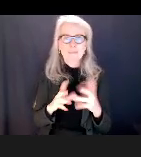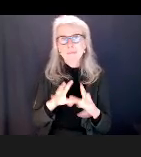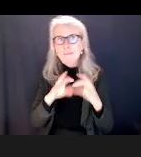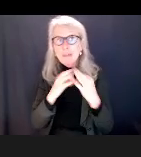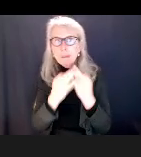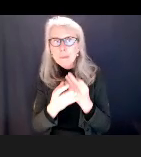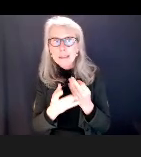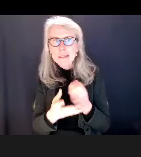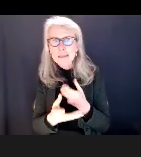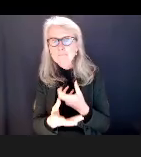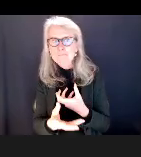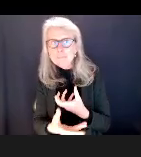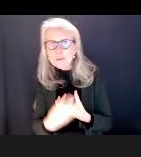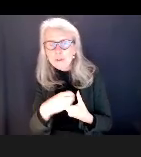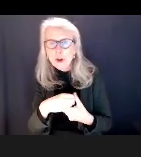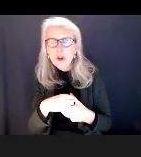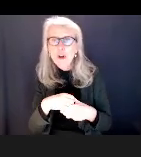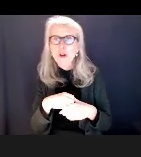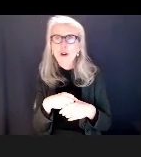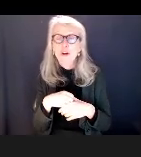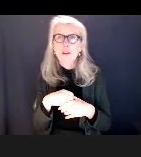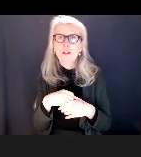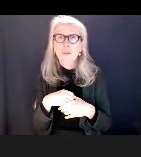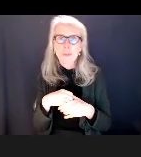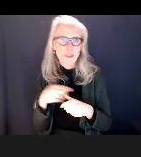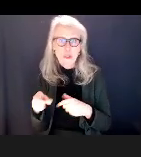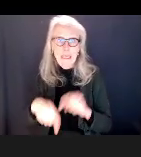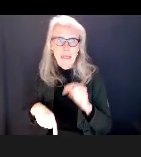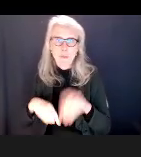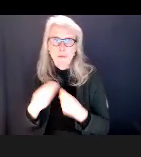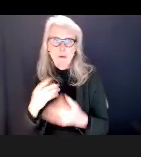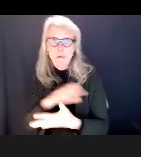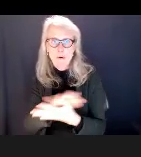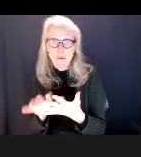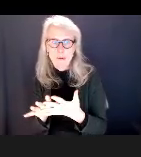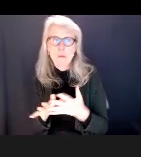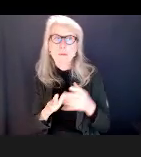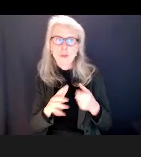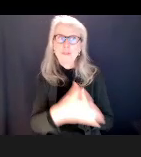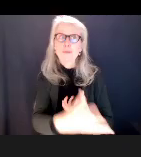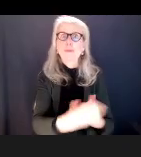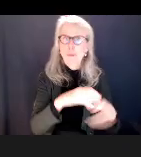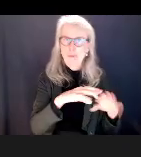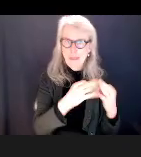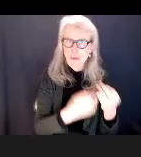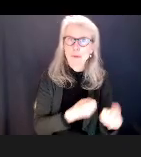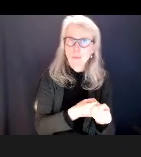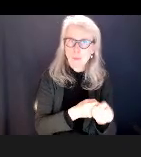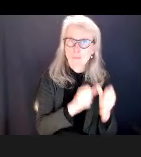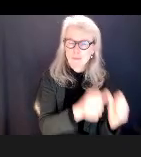uh to sort of make up for what she can provide. I'll quote her at length. Journey to Belonging